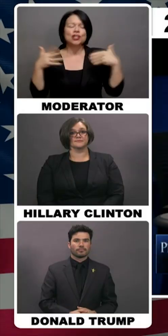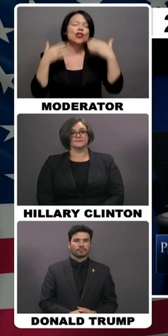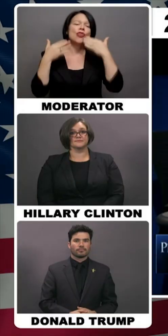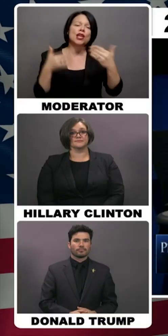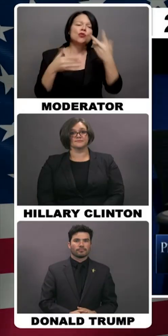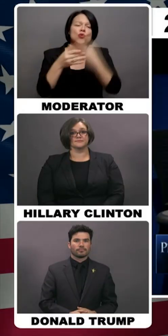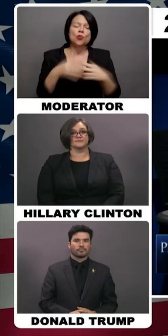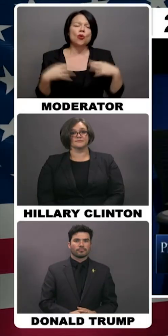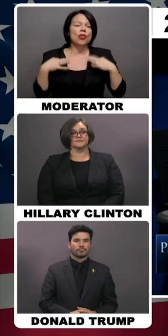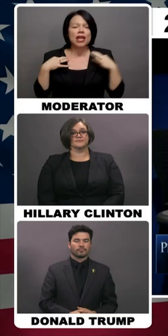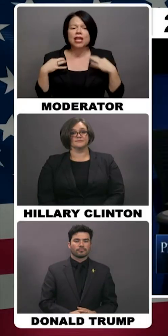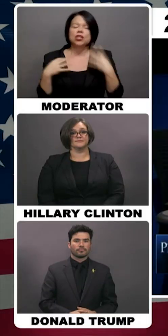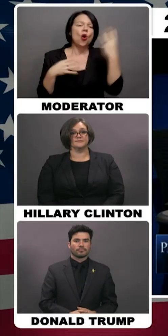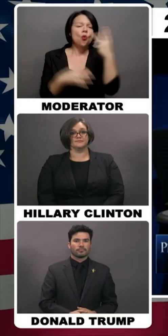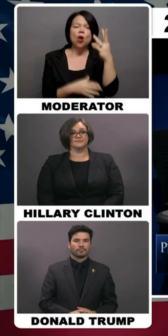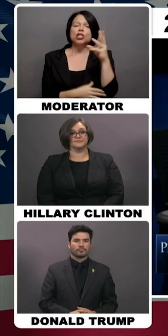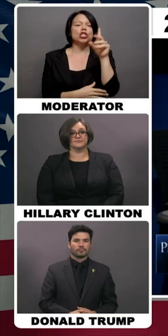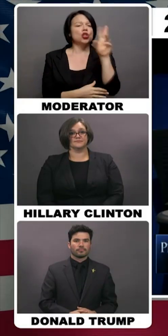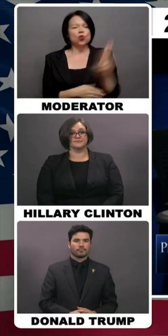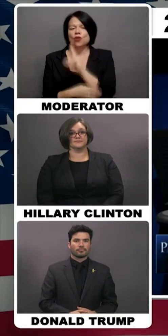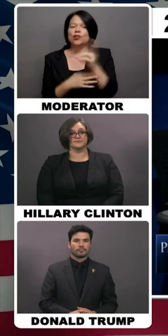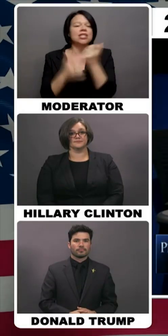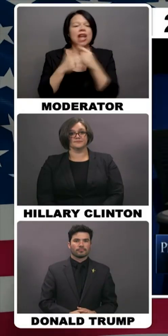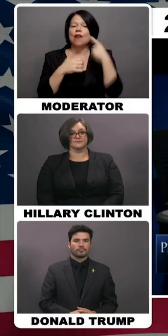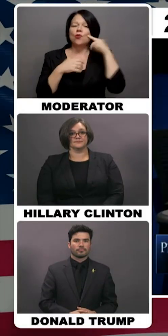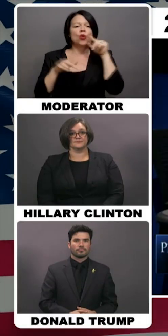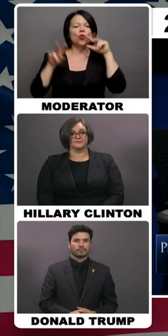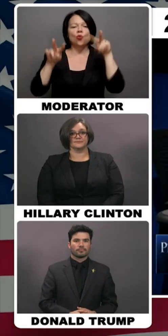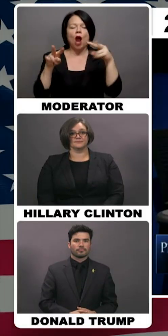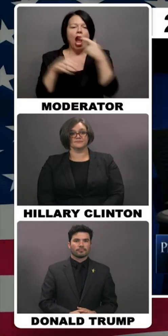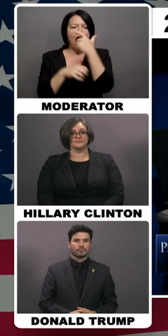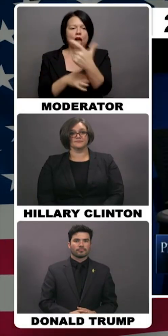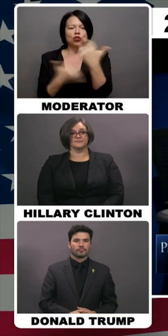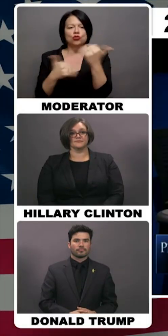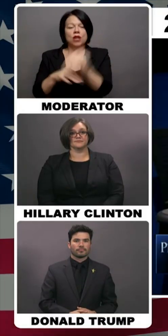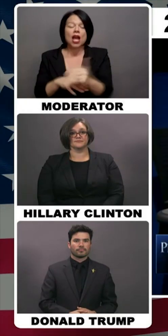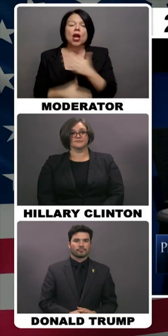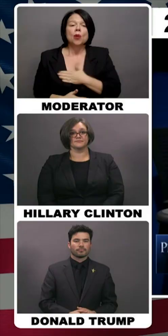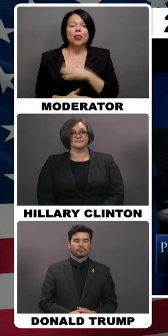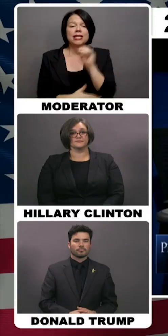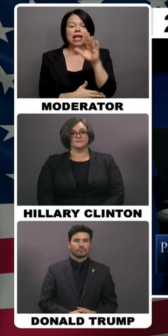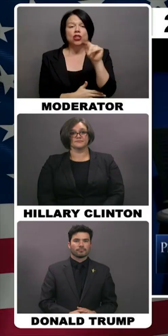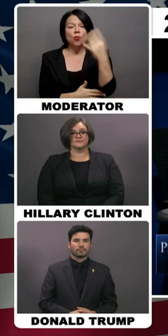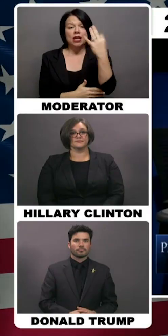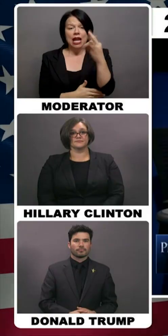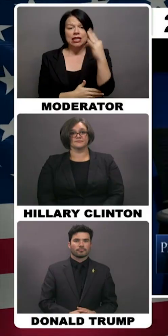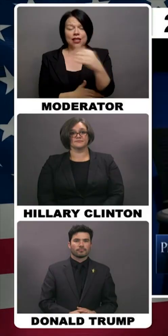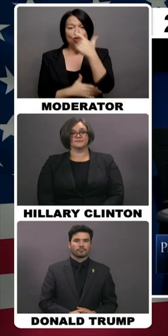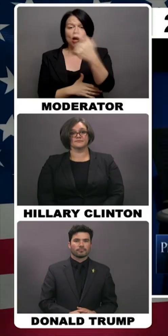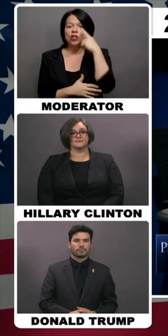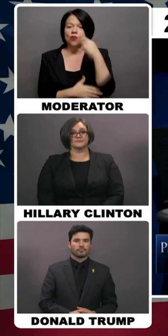Washington University, and to everybody who watched, Please tune in on October 19th for the final presidential debate